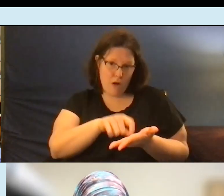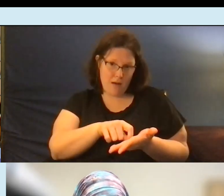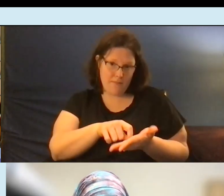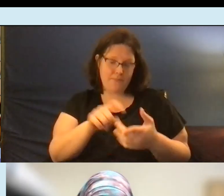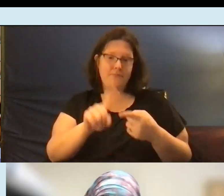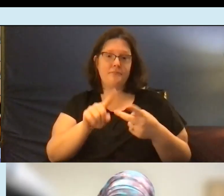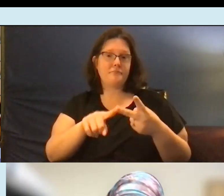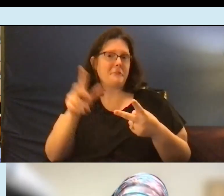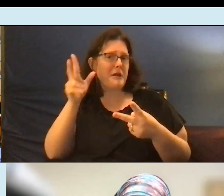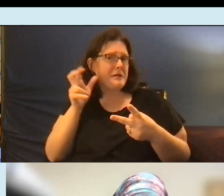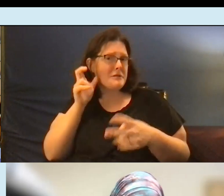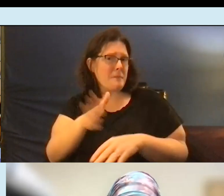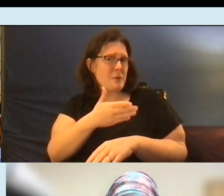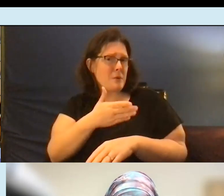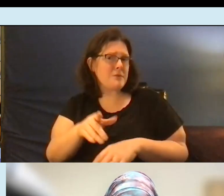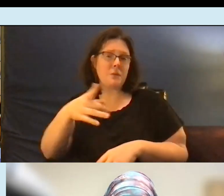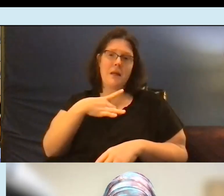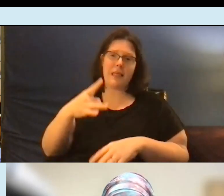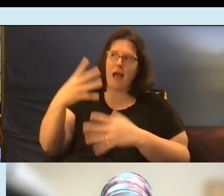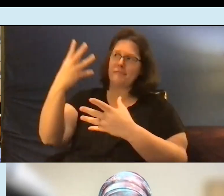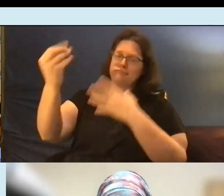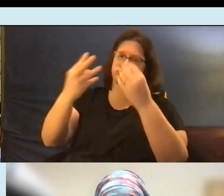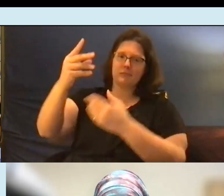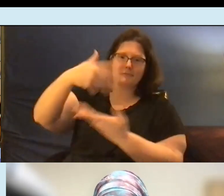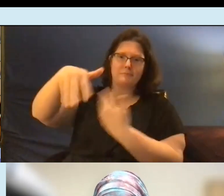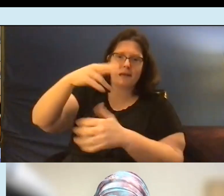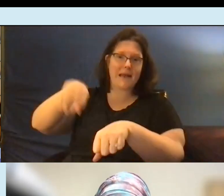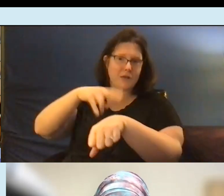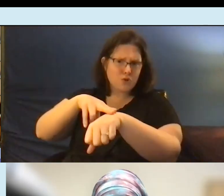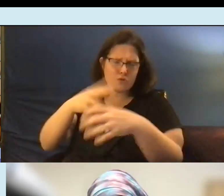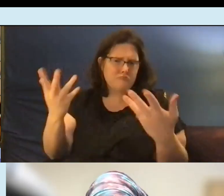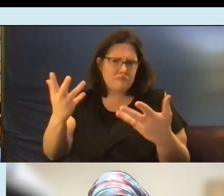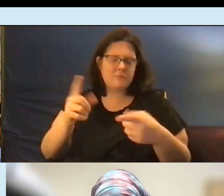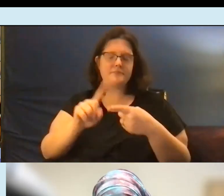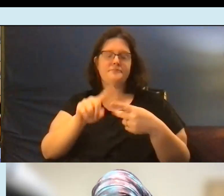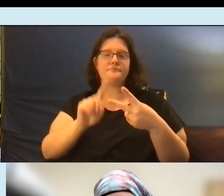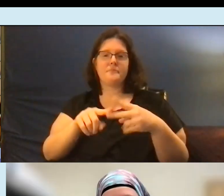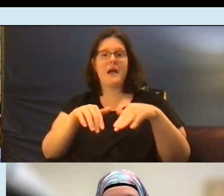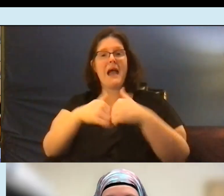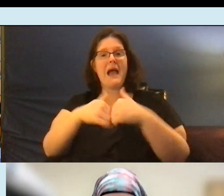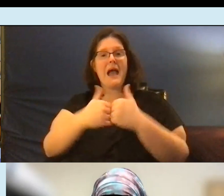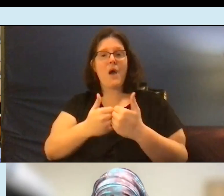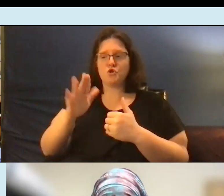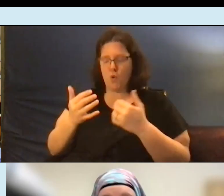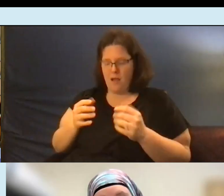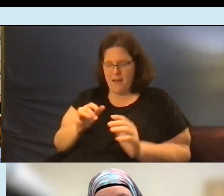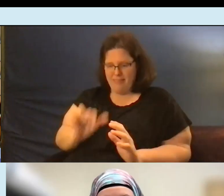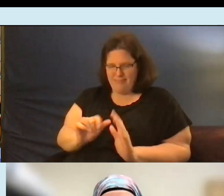like to be in nature Etc? How does your immediate environment influence poetry-your poetry?"